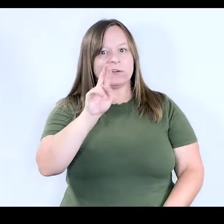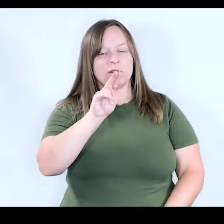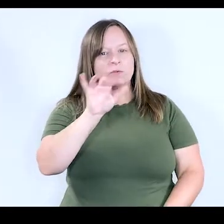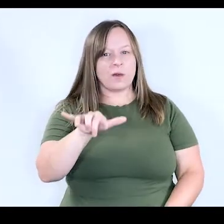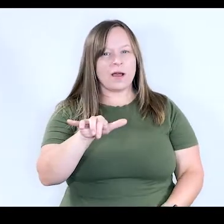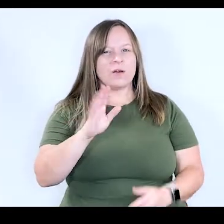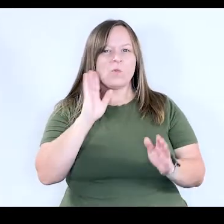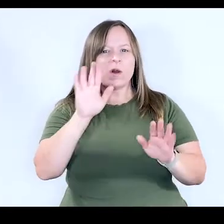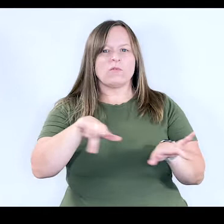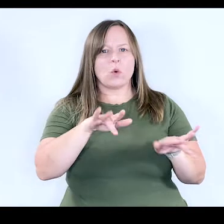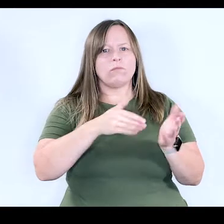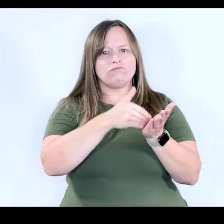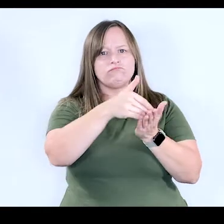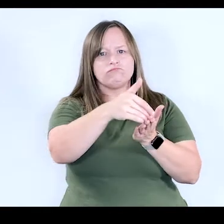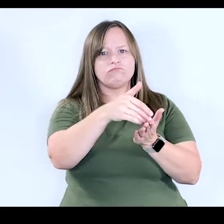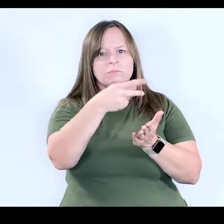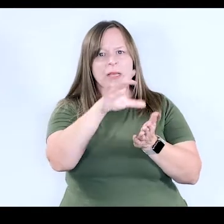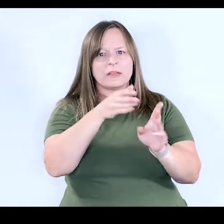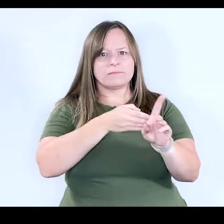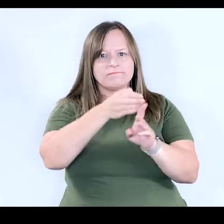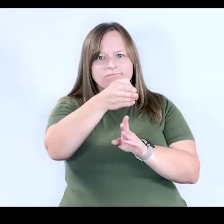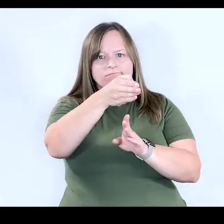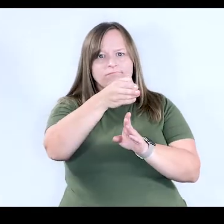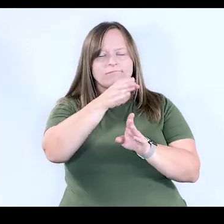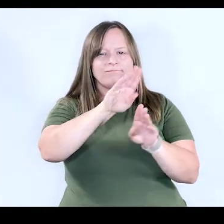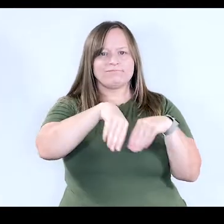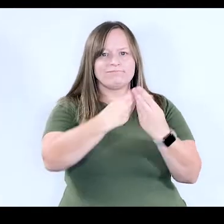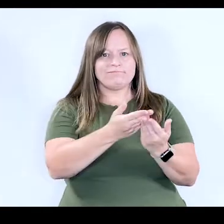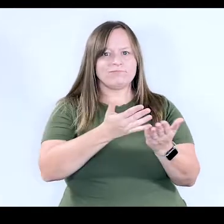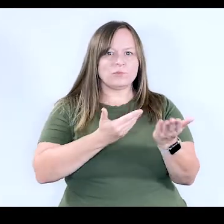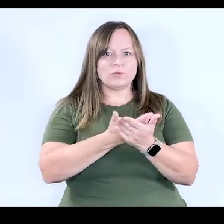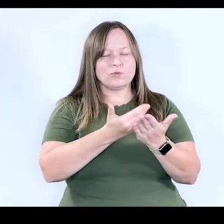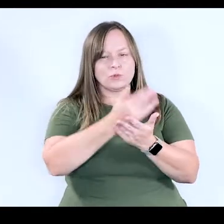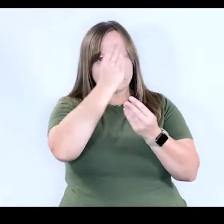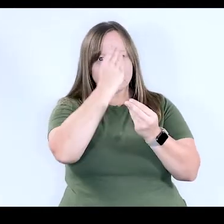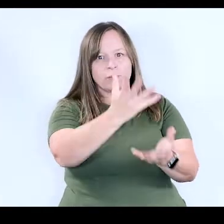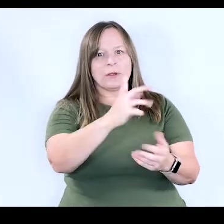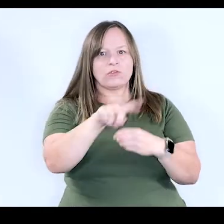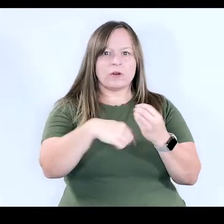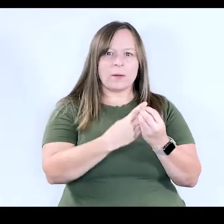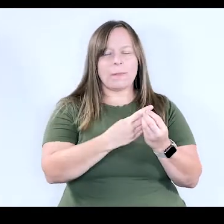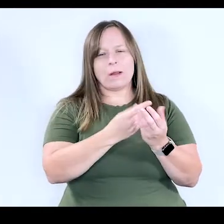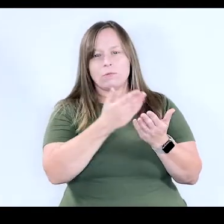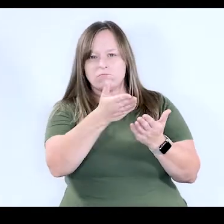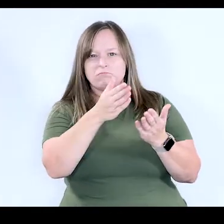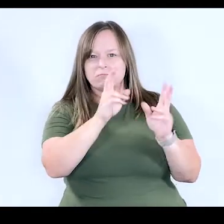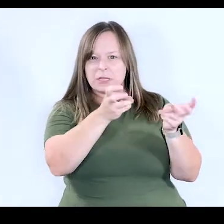will be recording podcasts specifically targeted at bringing you up-to-date information and resources.